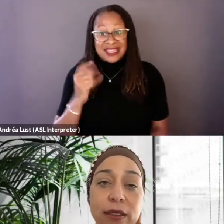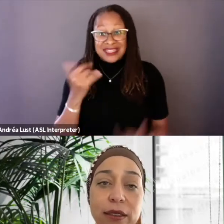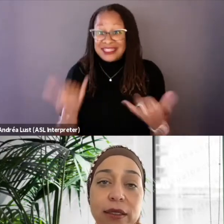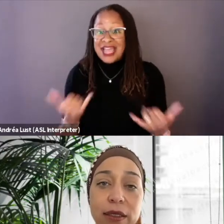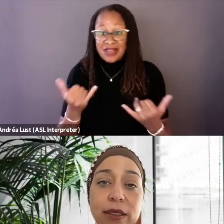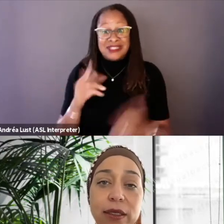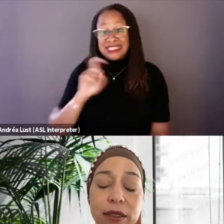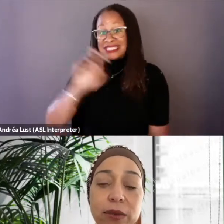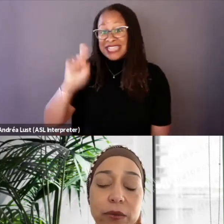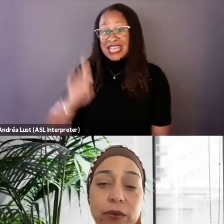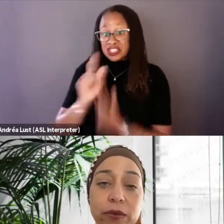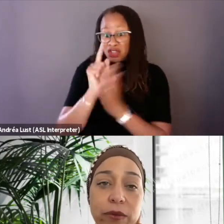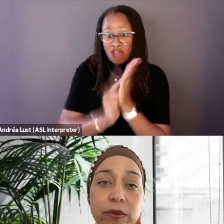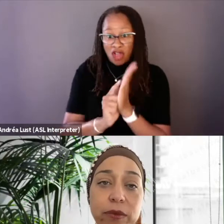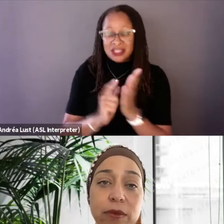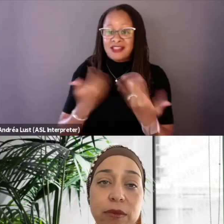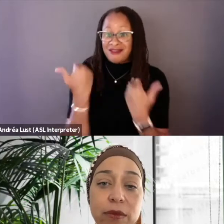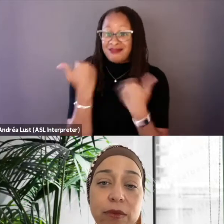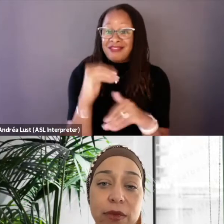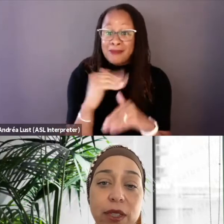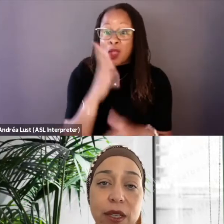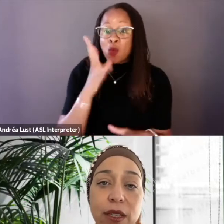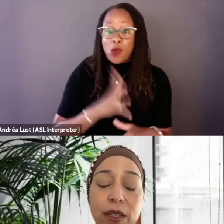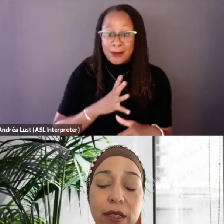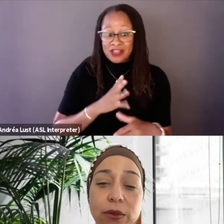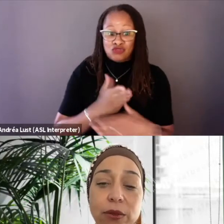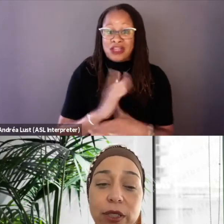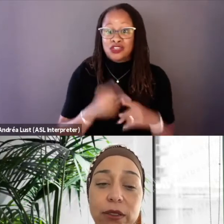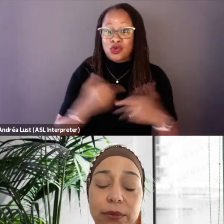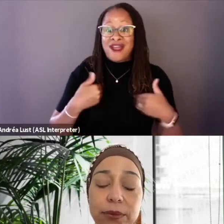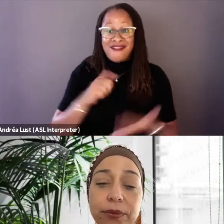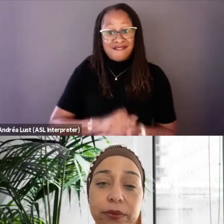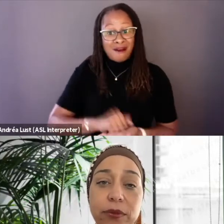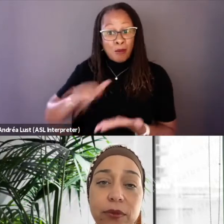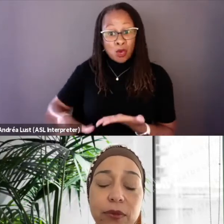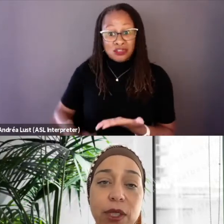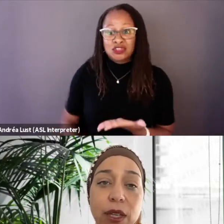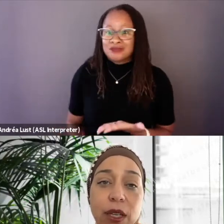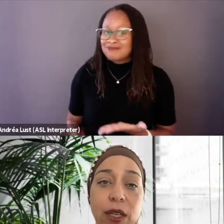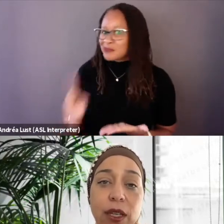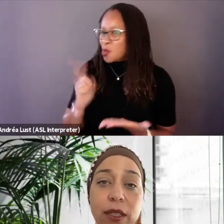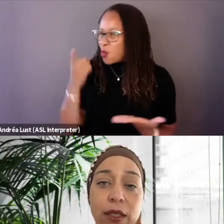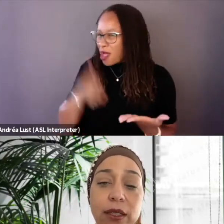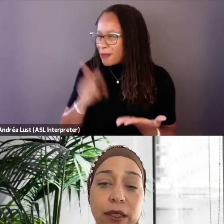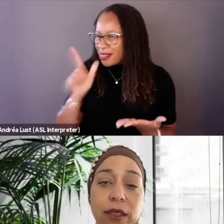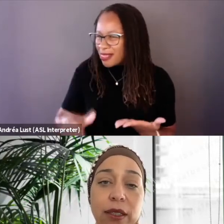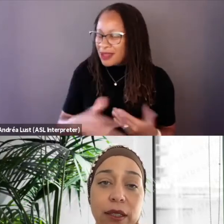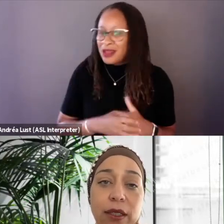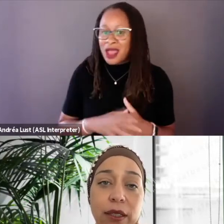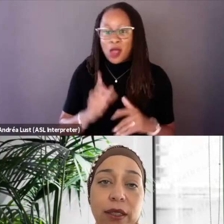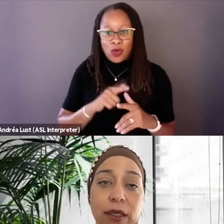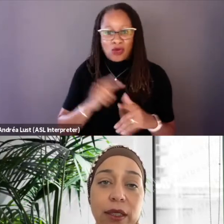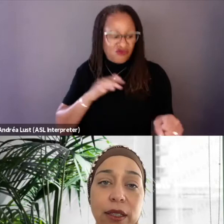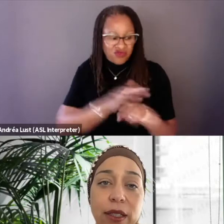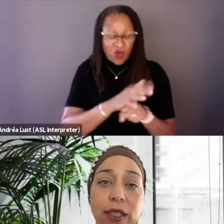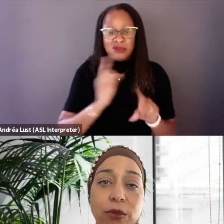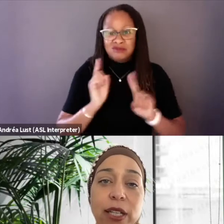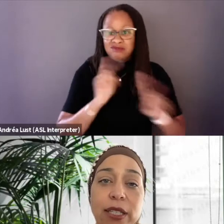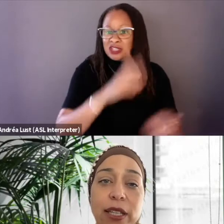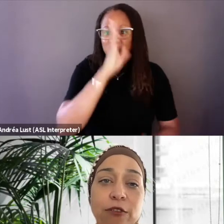that are restricting women's right to have an abortion. And where's that gonna go? To a packed Supreme Court, you know. That's right.